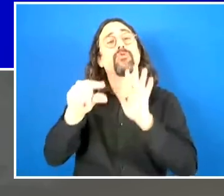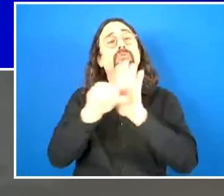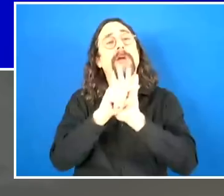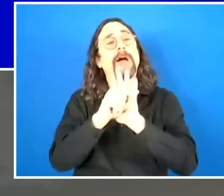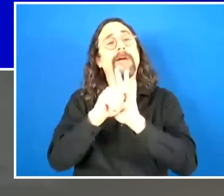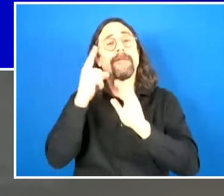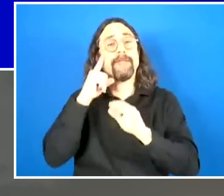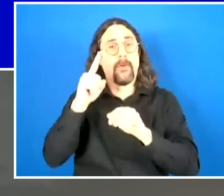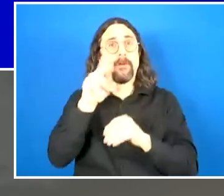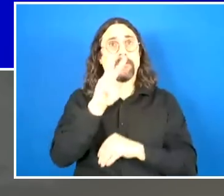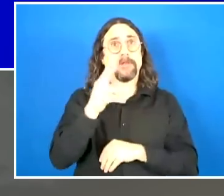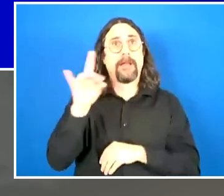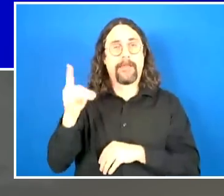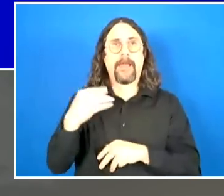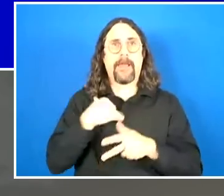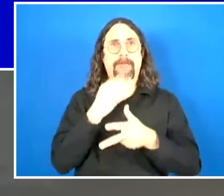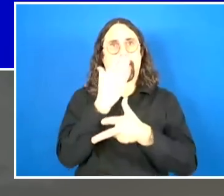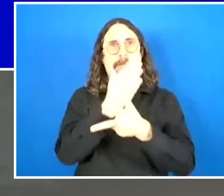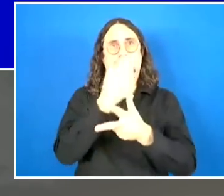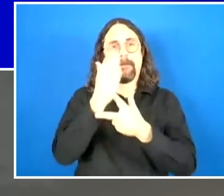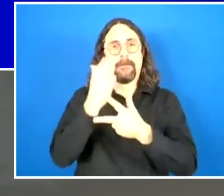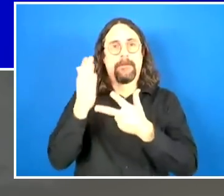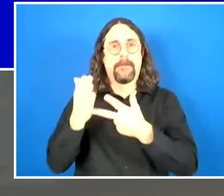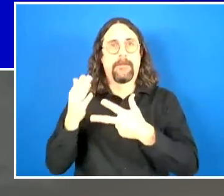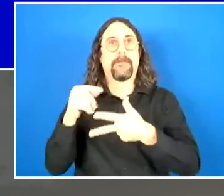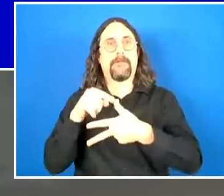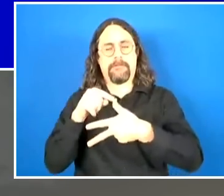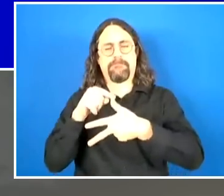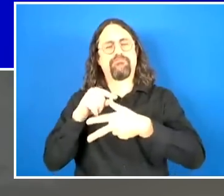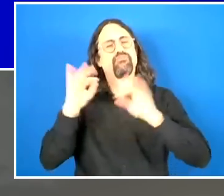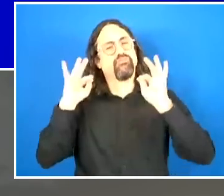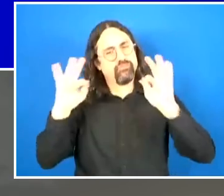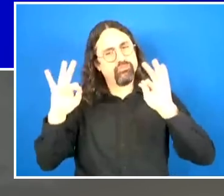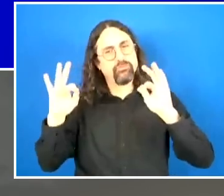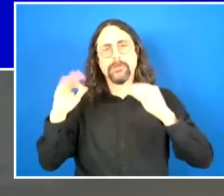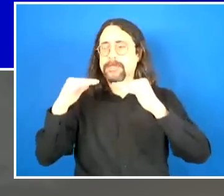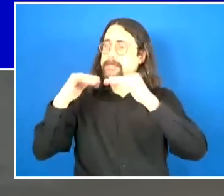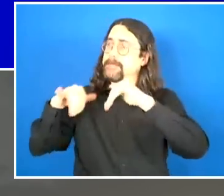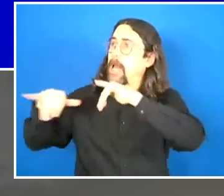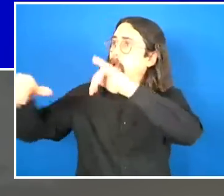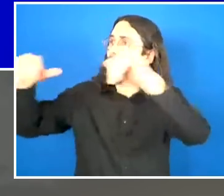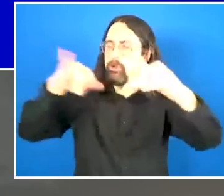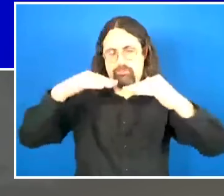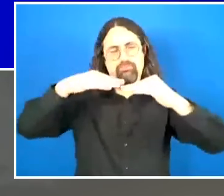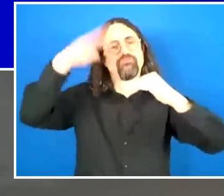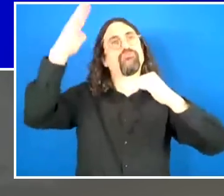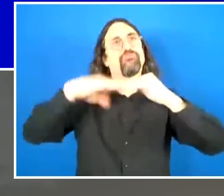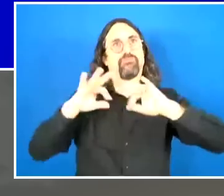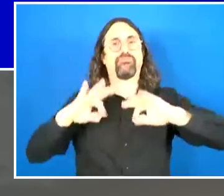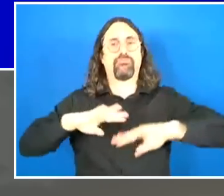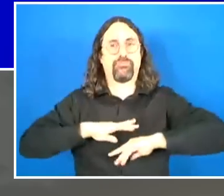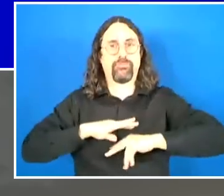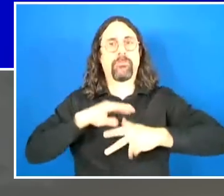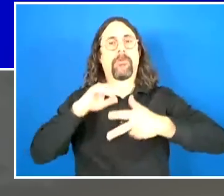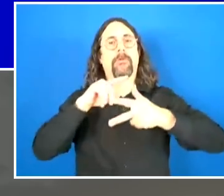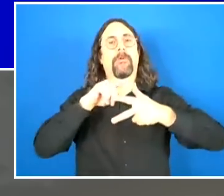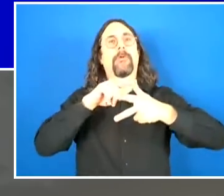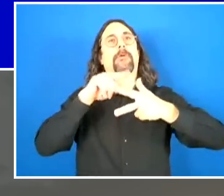THREE. MEETS STANDARDS, NEEDS IMPROVEMENT D ANCOSEUR IN PROGRESS, THAT'S FOR A YOUNG PERSON WHO PARTICULARLY